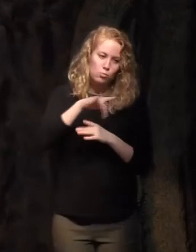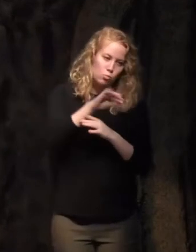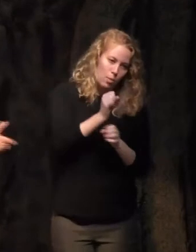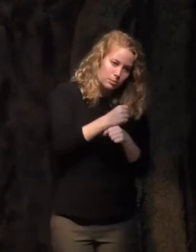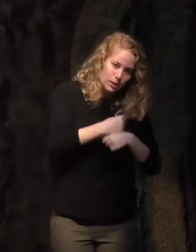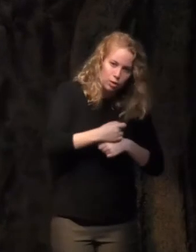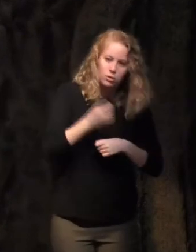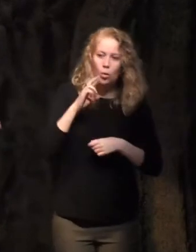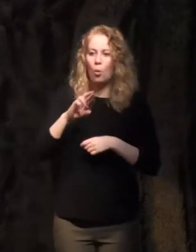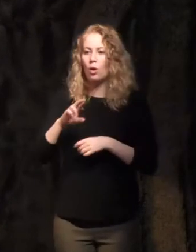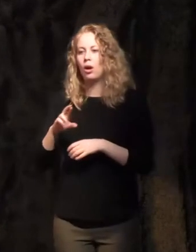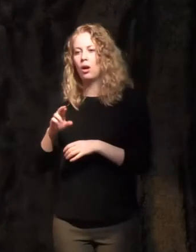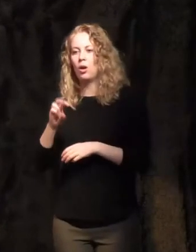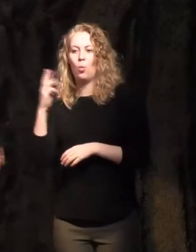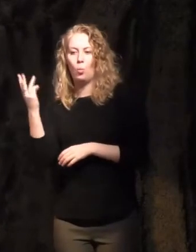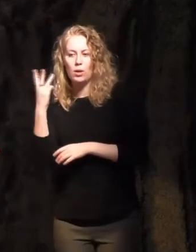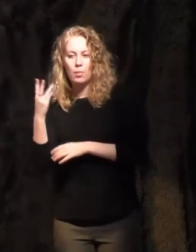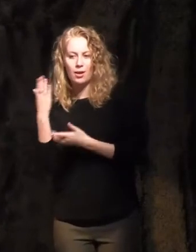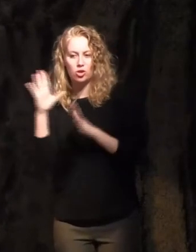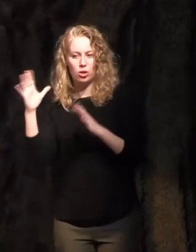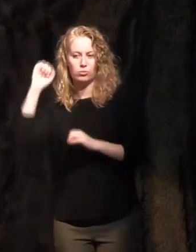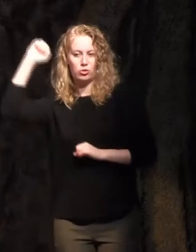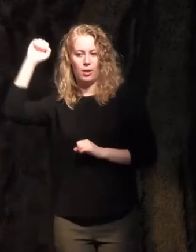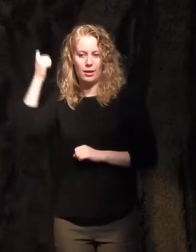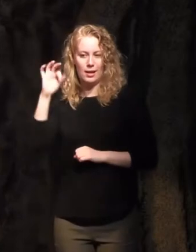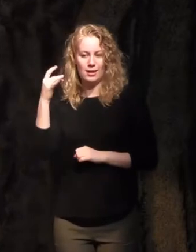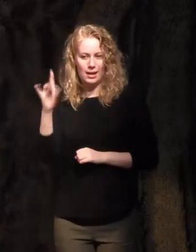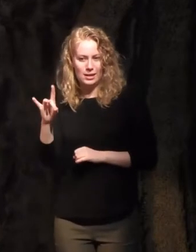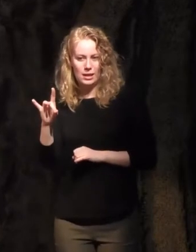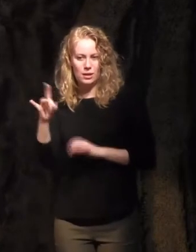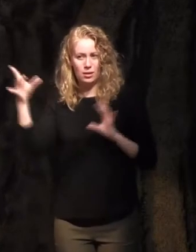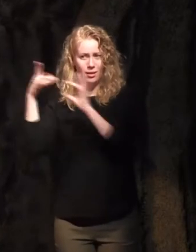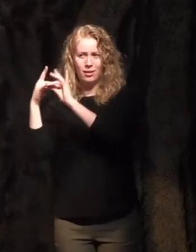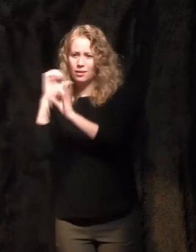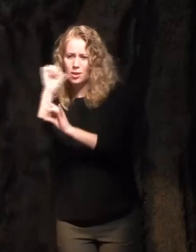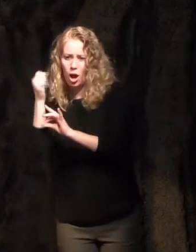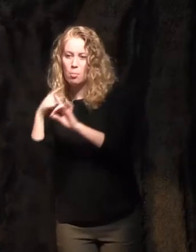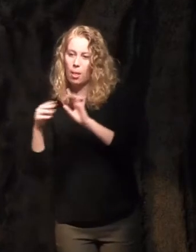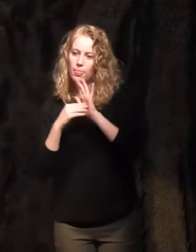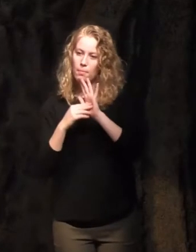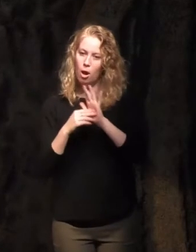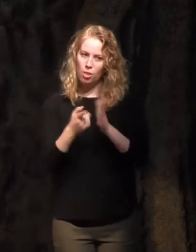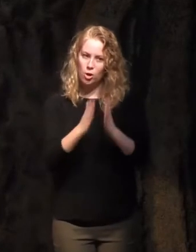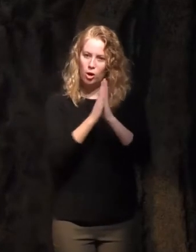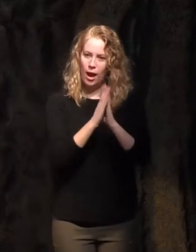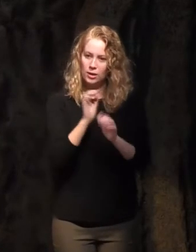of the Winnipeg general strike in 1918. But the model they are asked to work within suggests